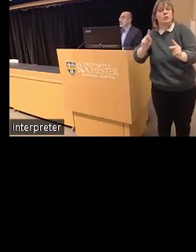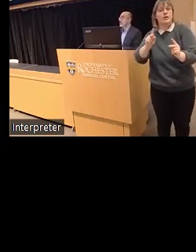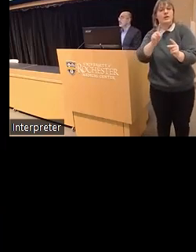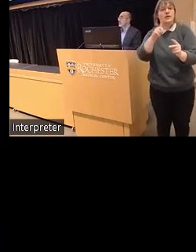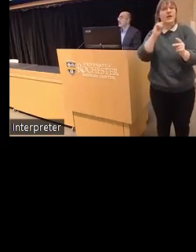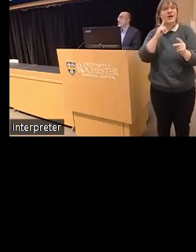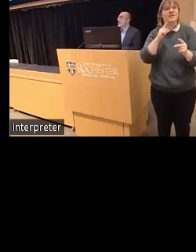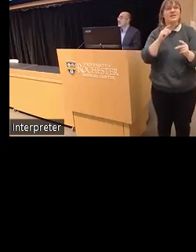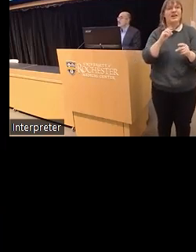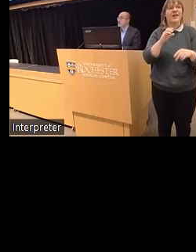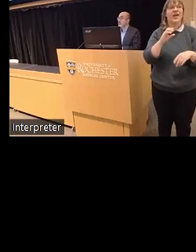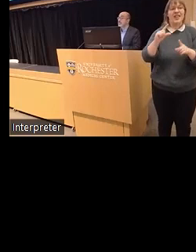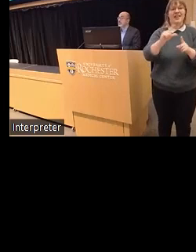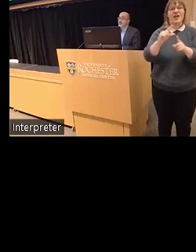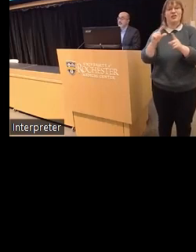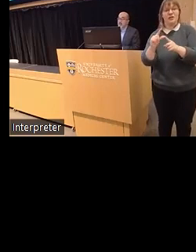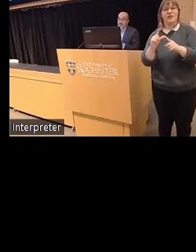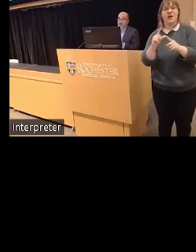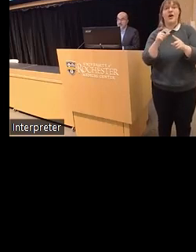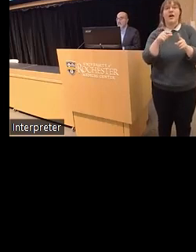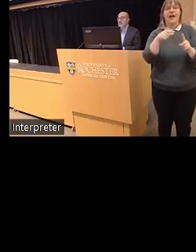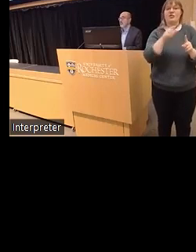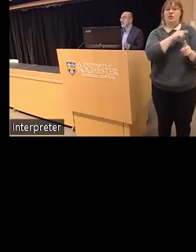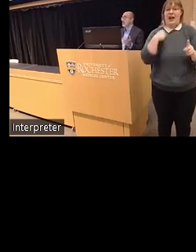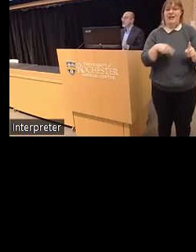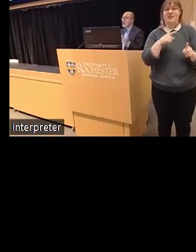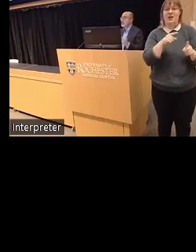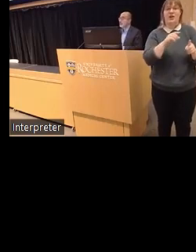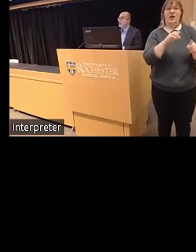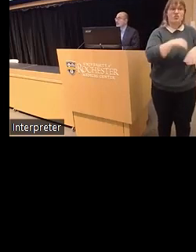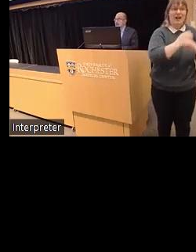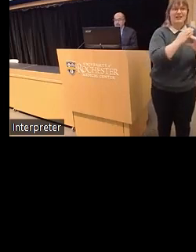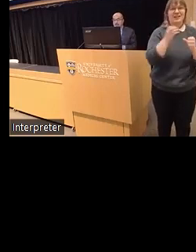Chinese for crisis and opportunity are the same interesting I don't speak Chinese I you know I